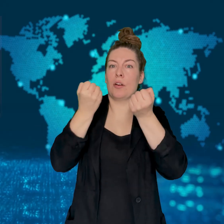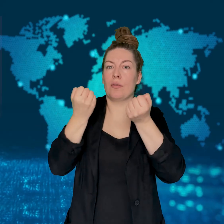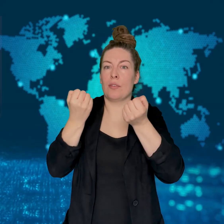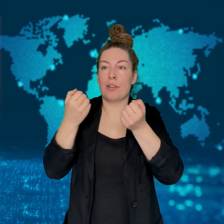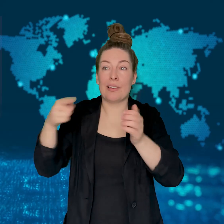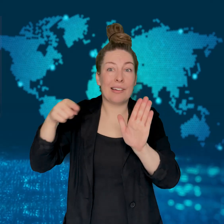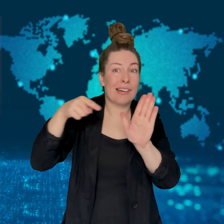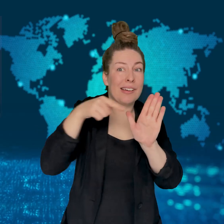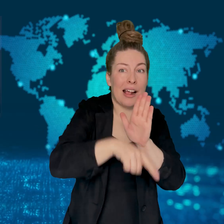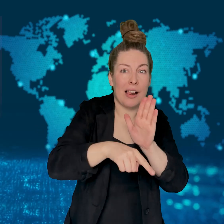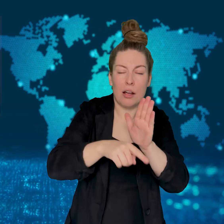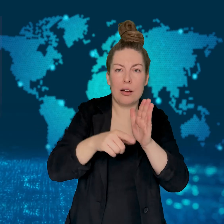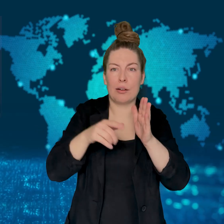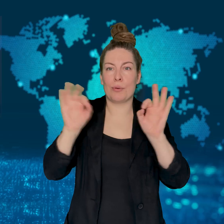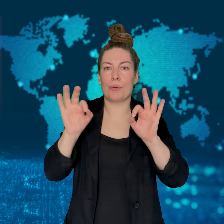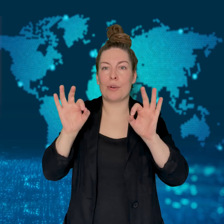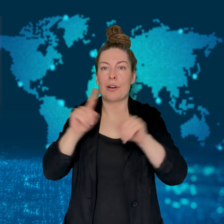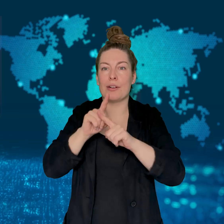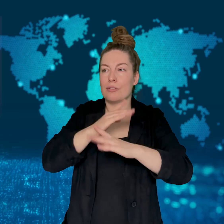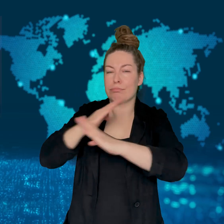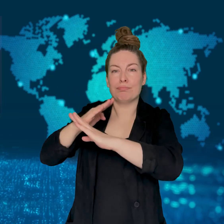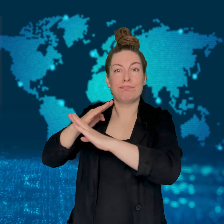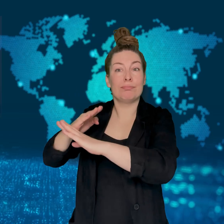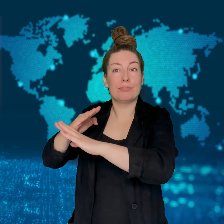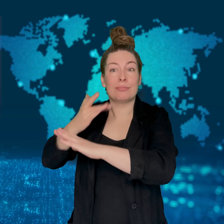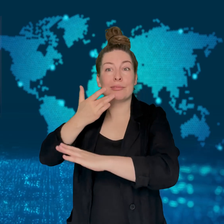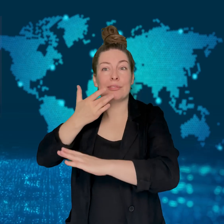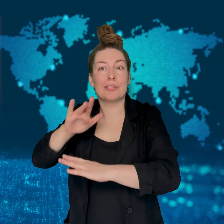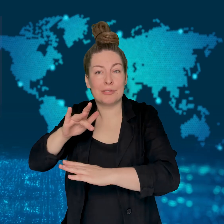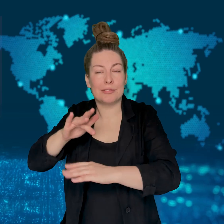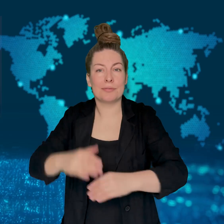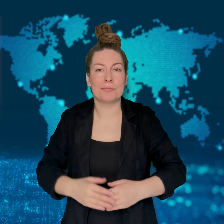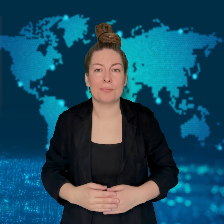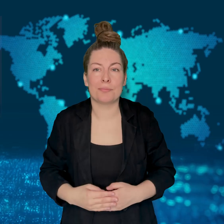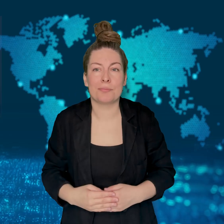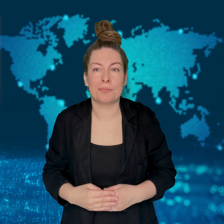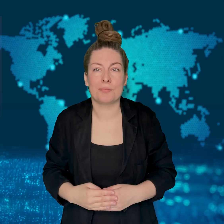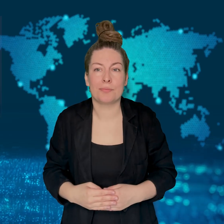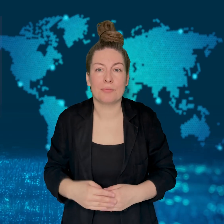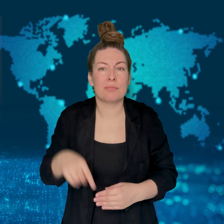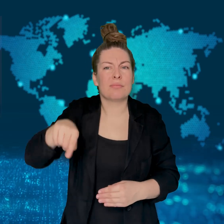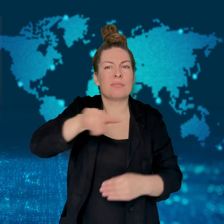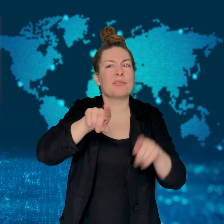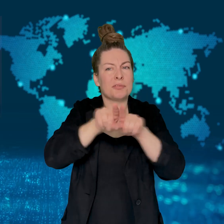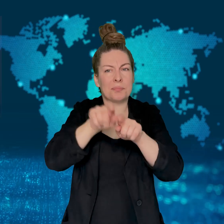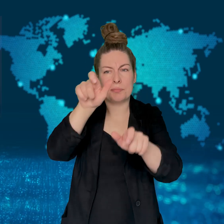He has survived several attempts since the Russian/Ukraine war began.